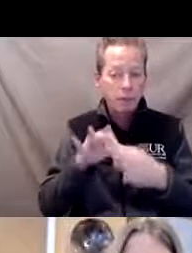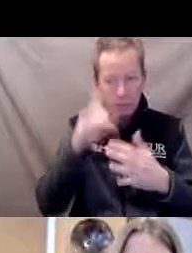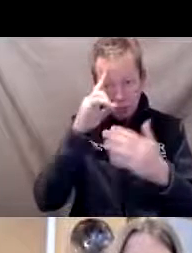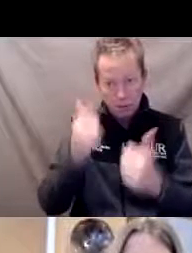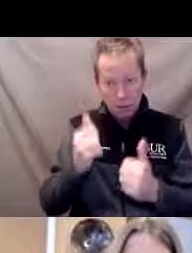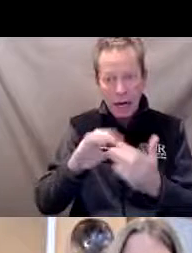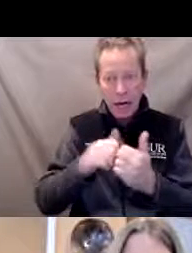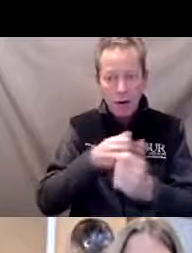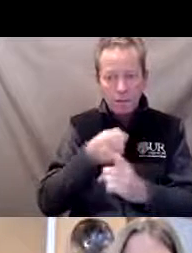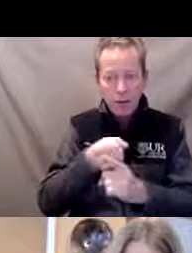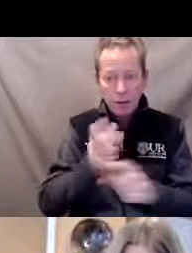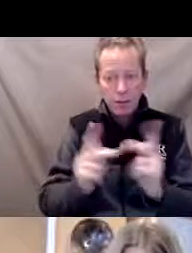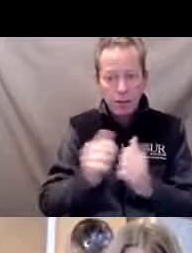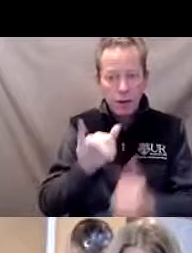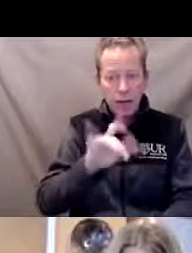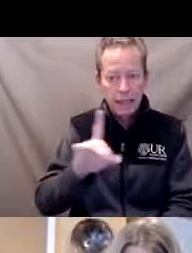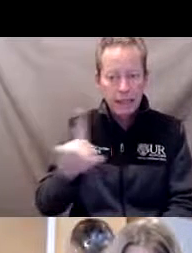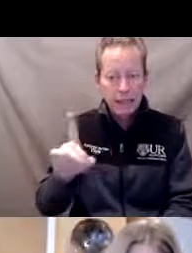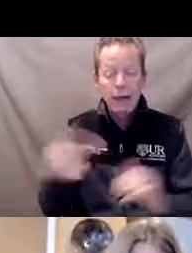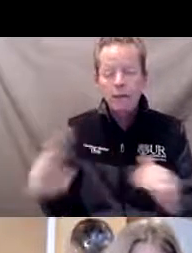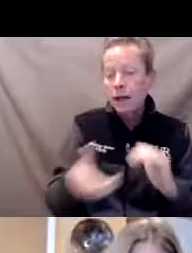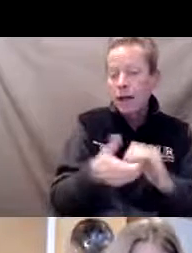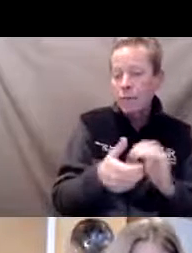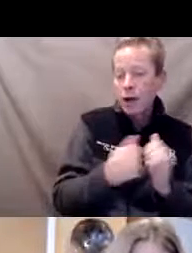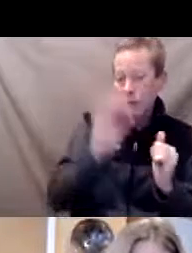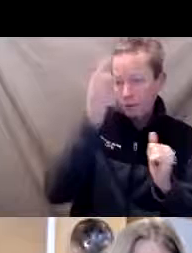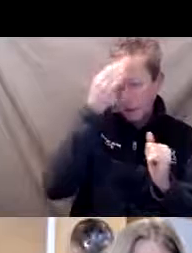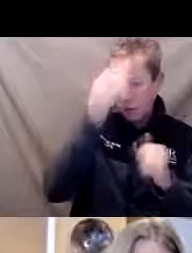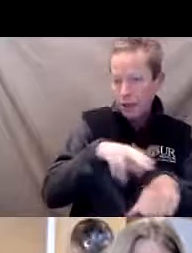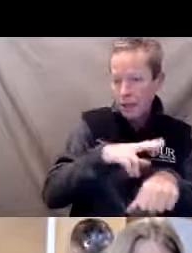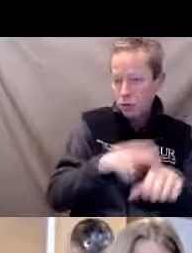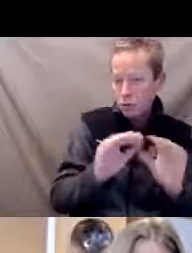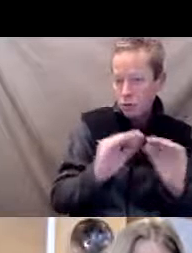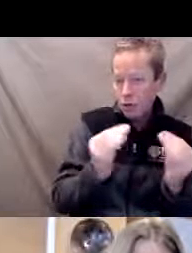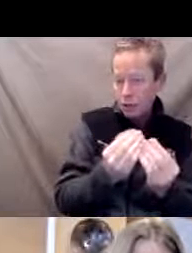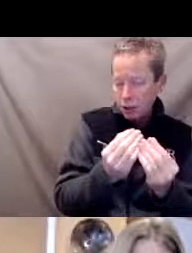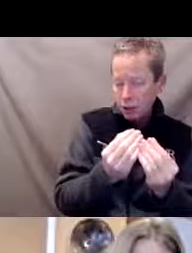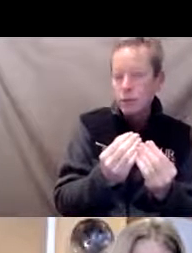disabilities and collaborates with federal and national organizations and matters related to